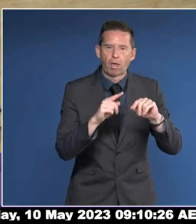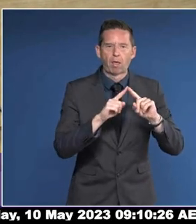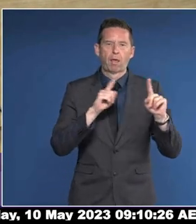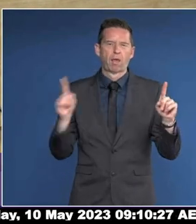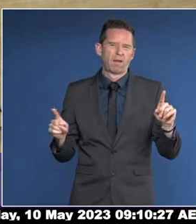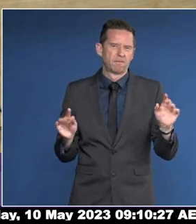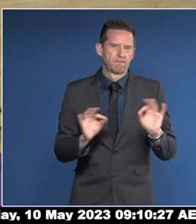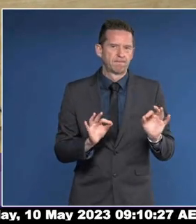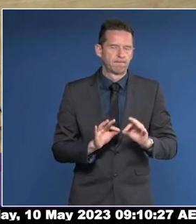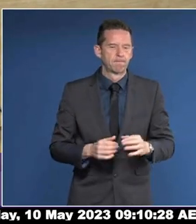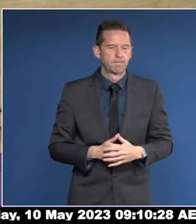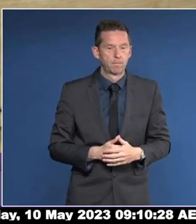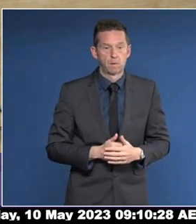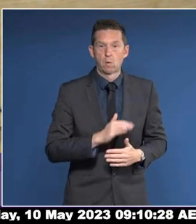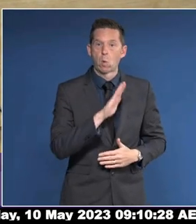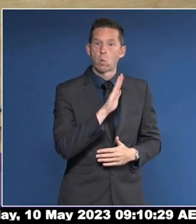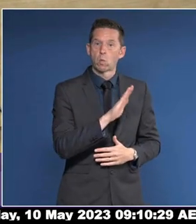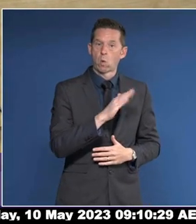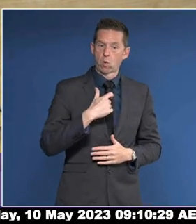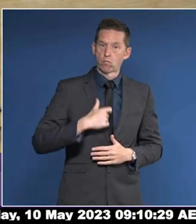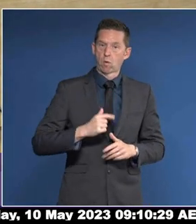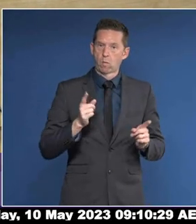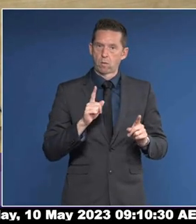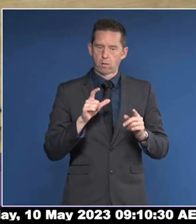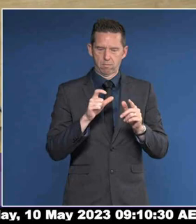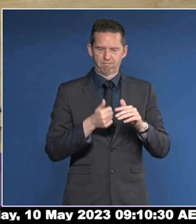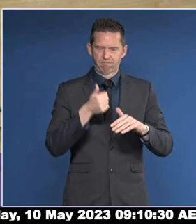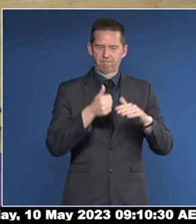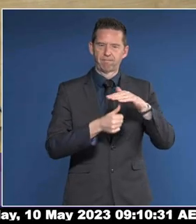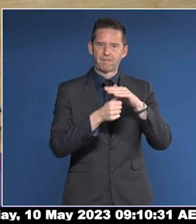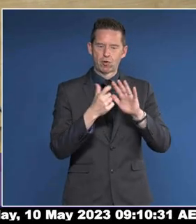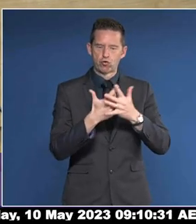Your substantive role in the department is Chief Practitioner; is that right? That's right.